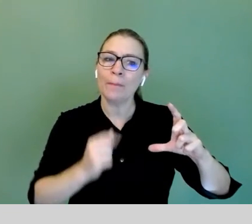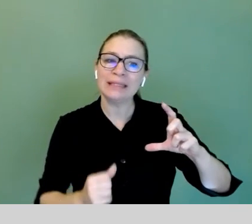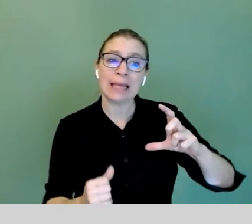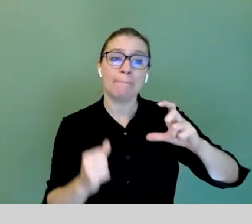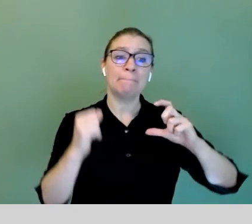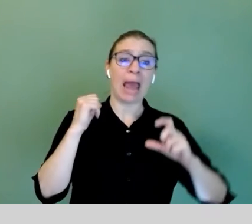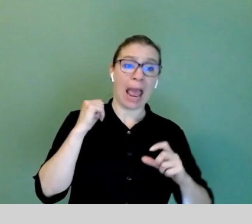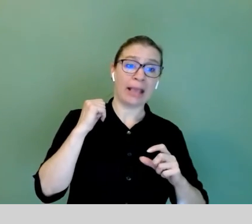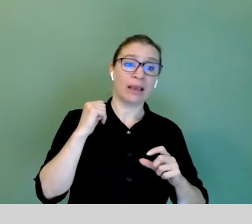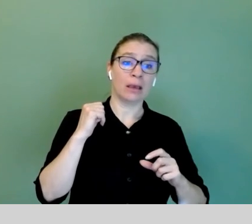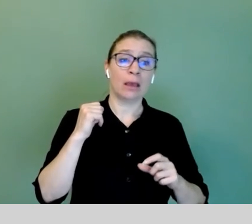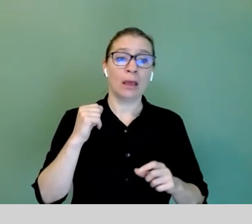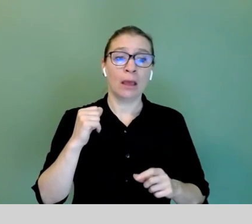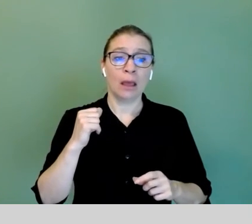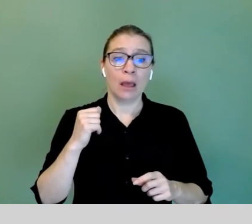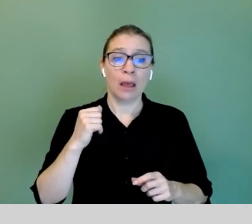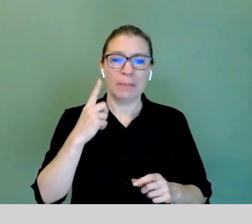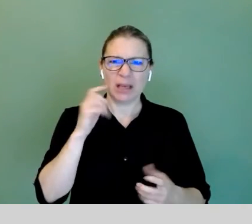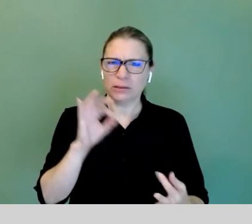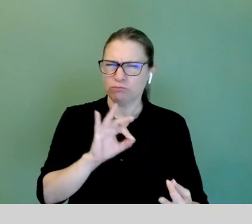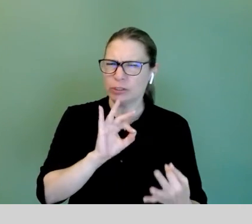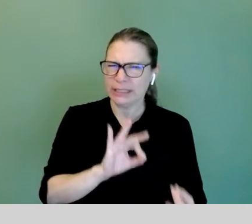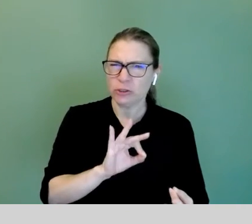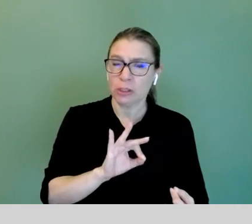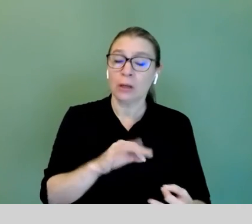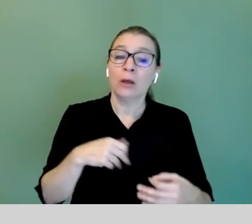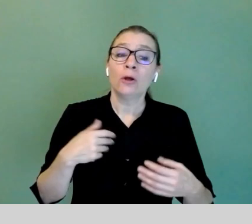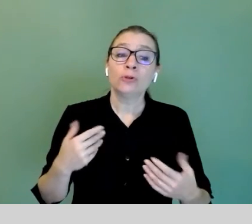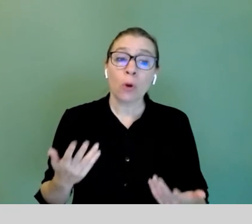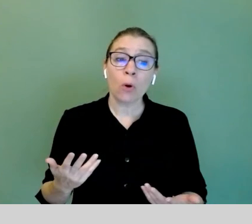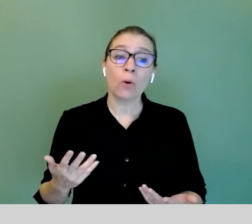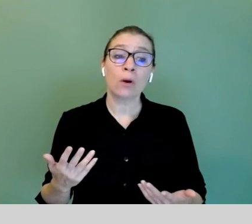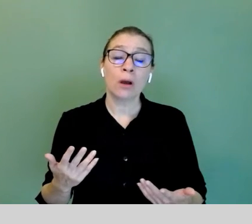or forwards because of its precision,